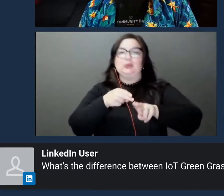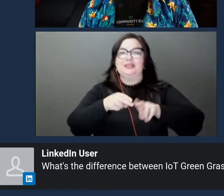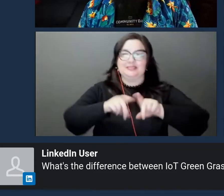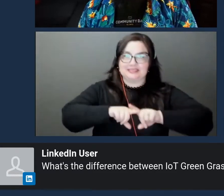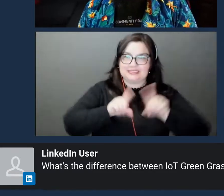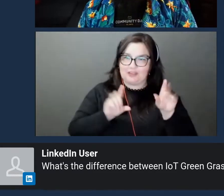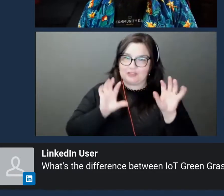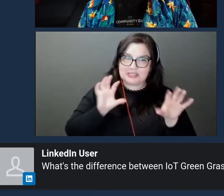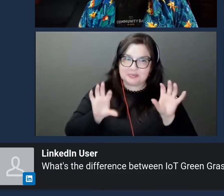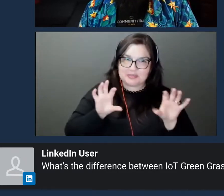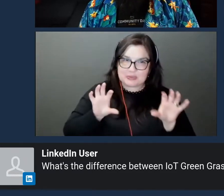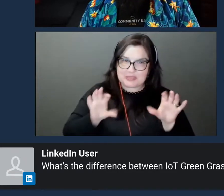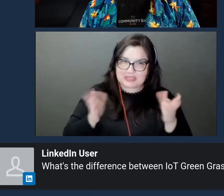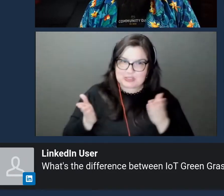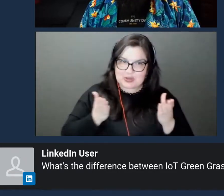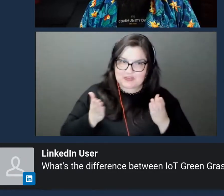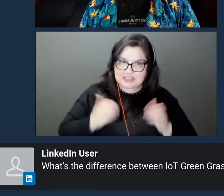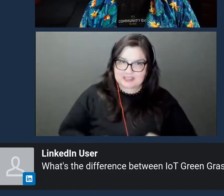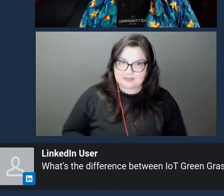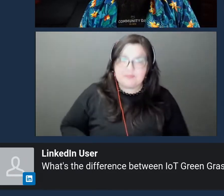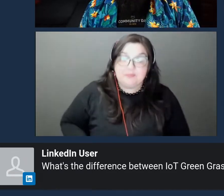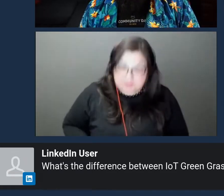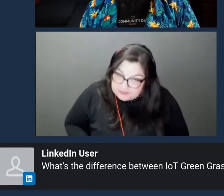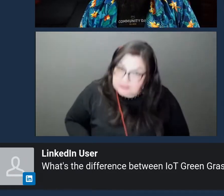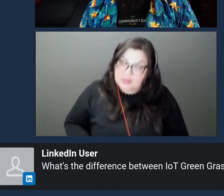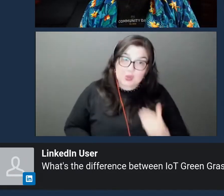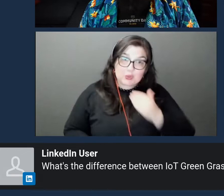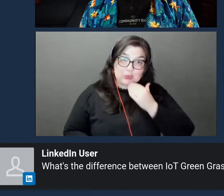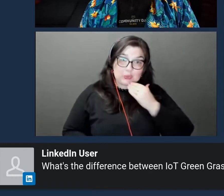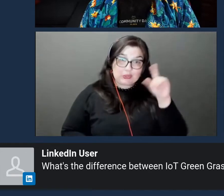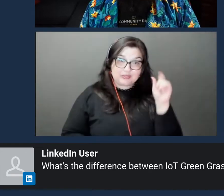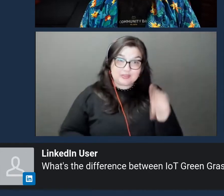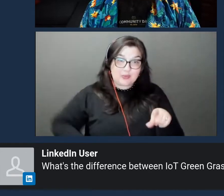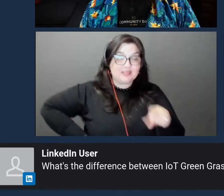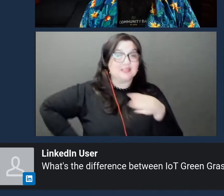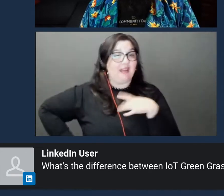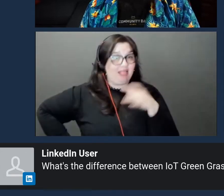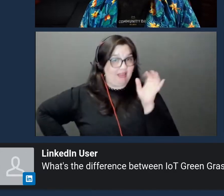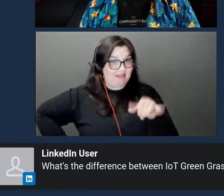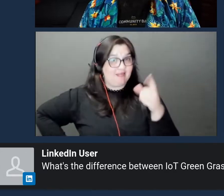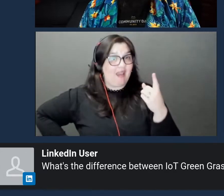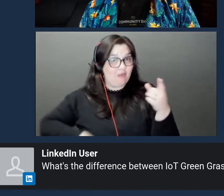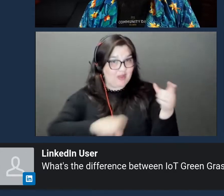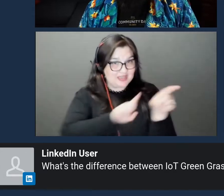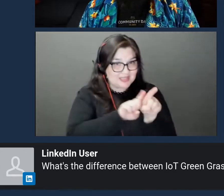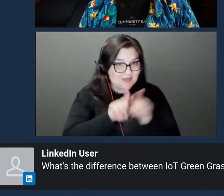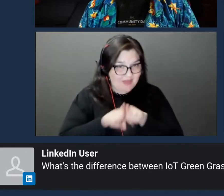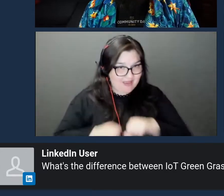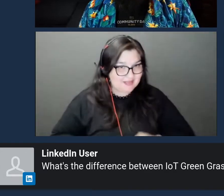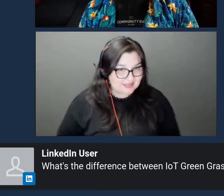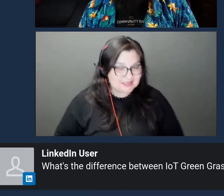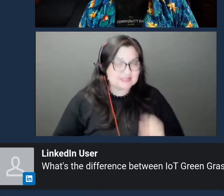between the two services? Yeah, that's a great question. I really liked that question as well. So if you think about it, right,